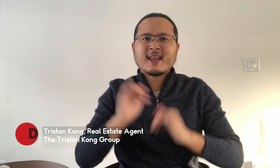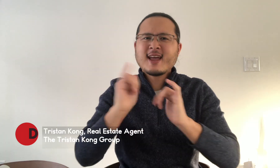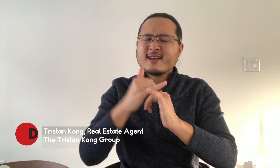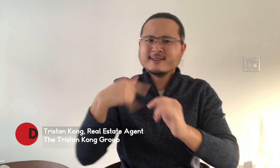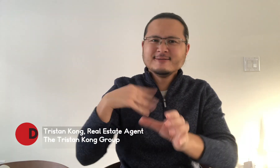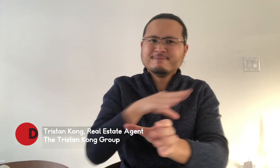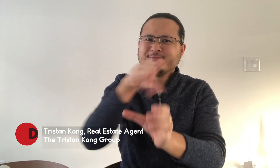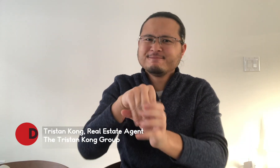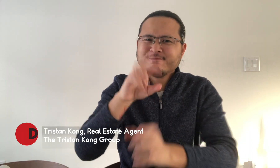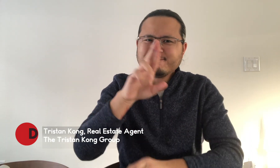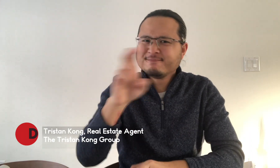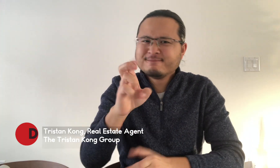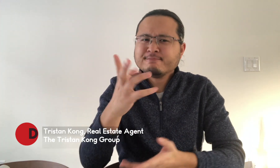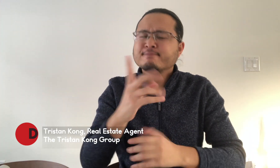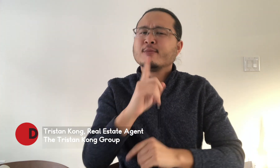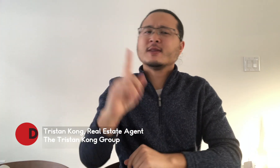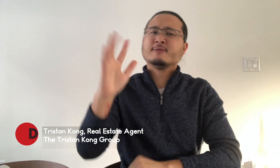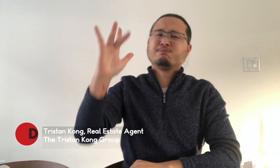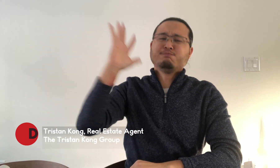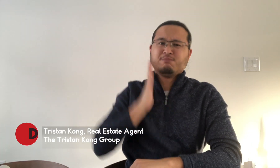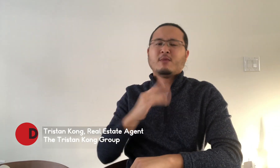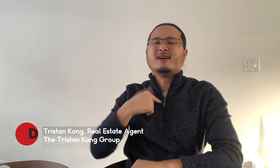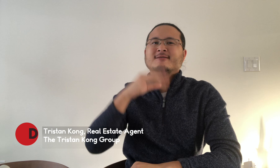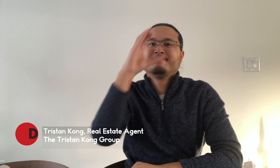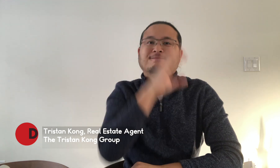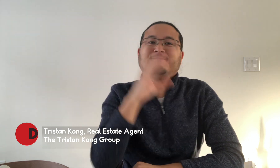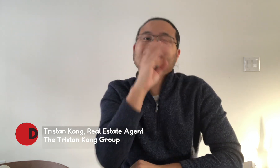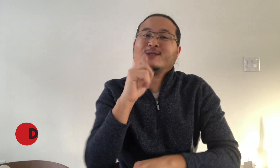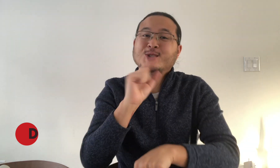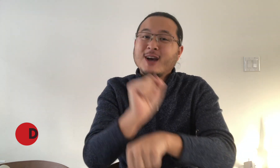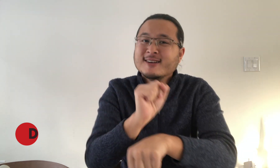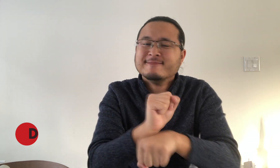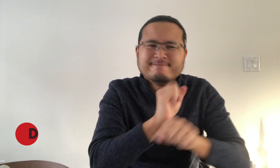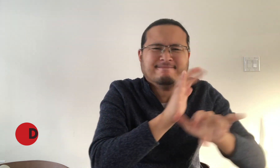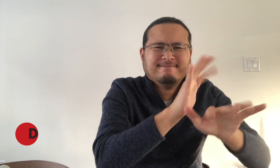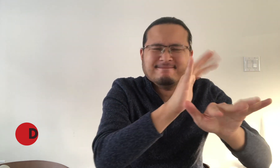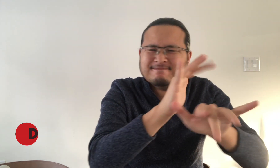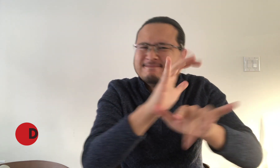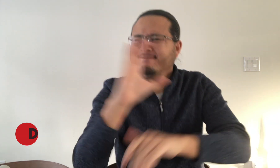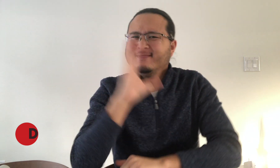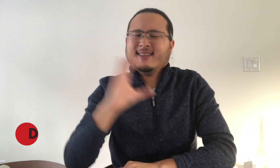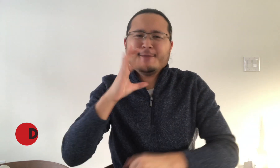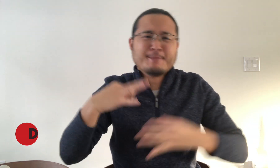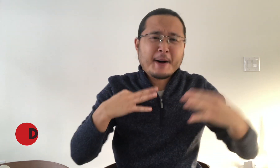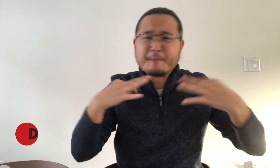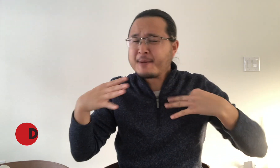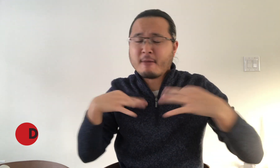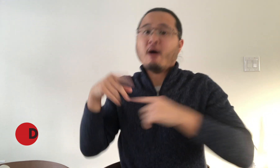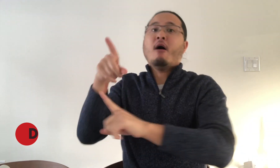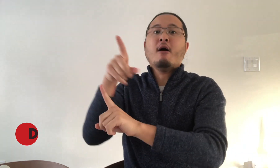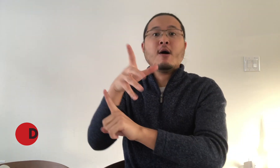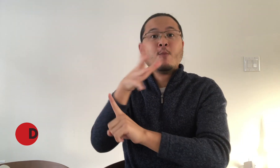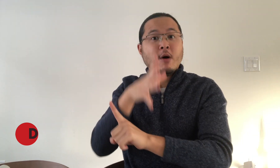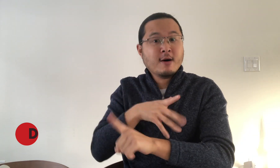How did I get into real estate? Back when I was looking for a job, I kept looking and applying for work. I reached out to a woman who